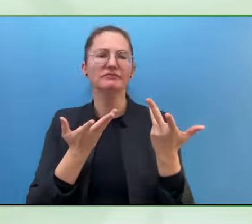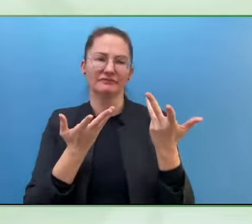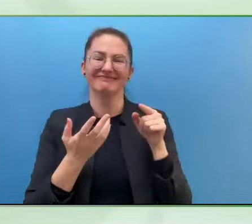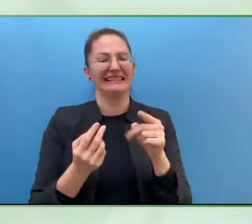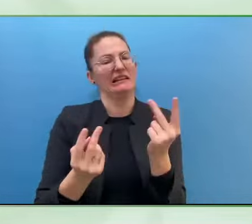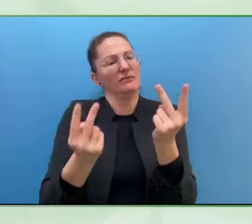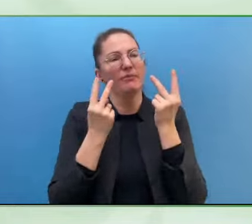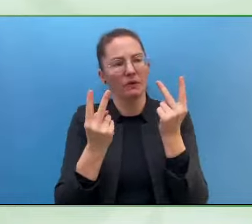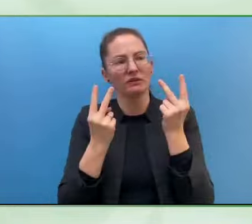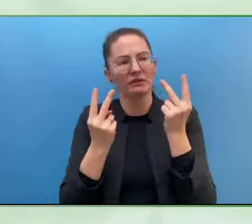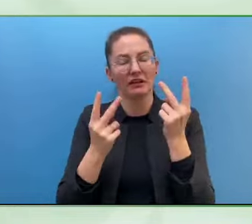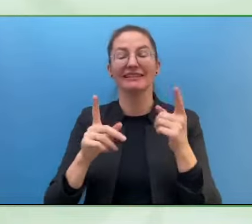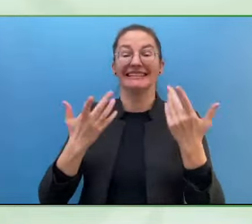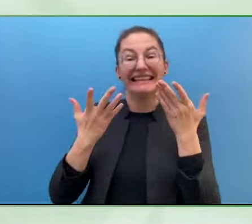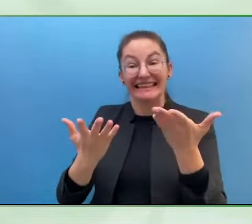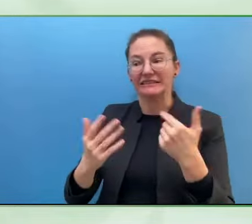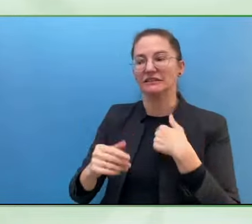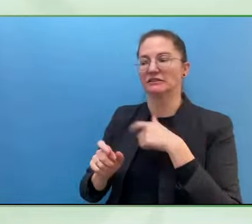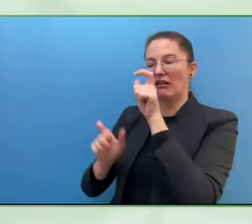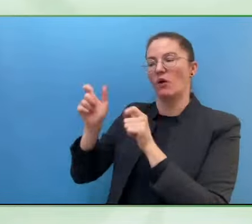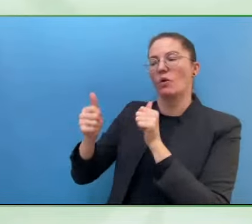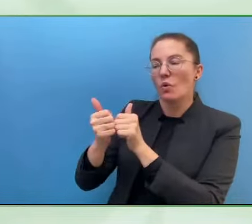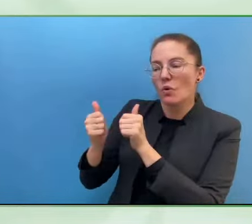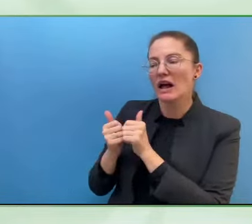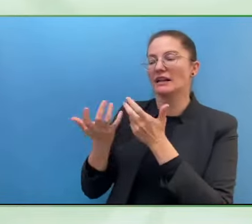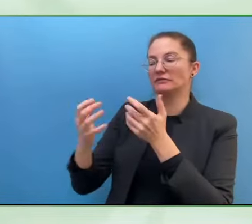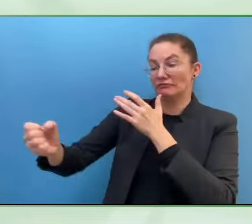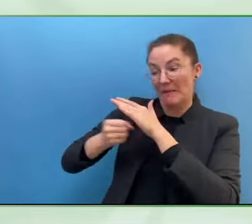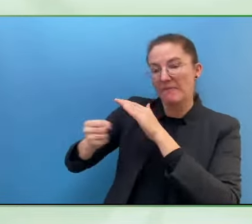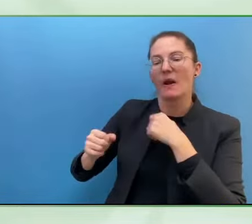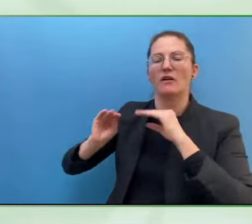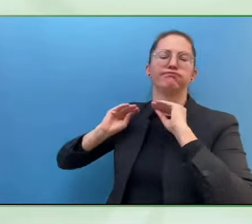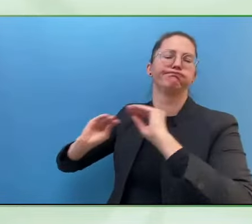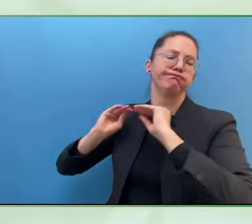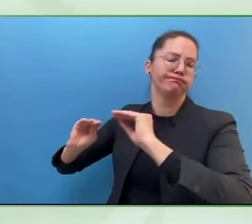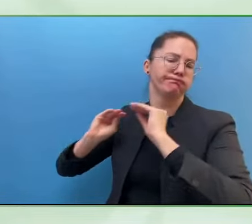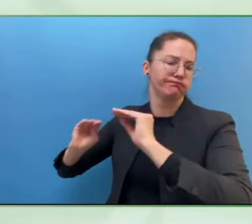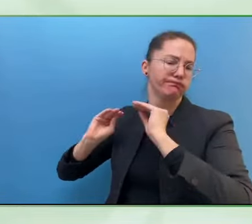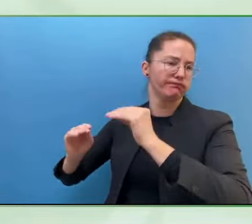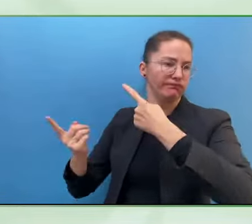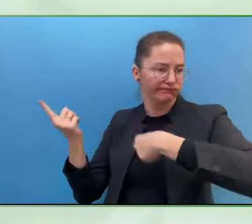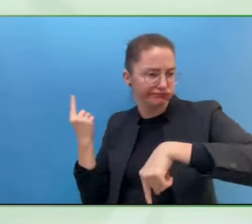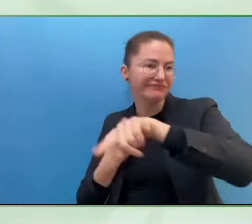It is a people's business.